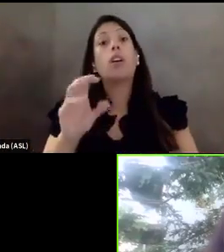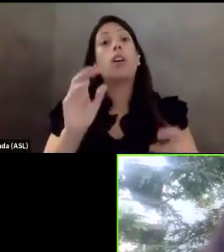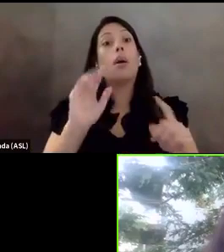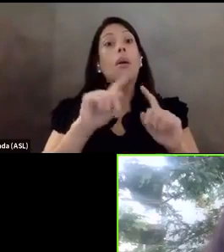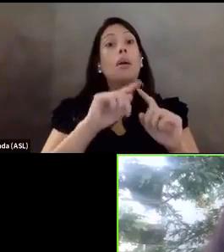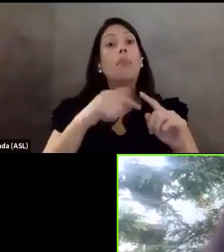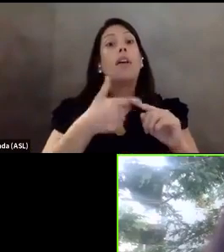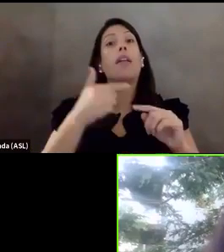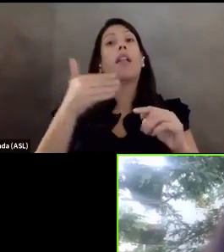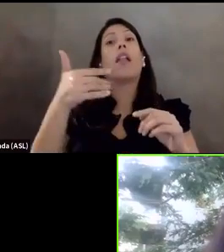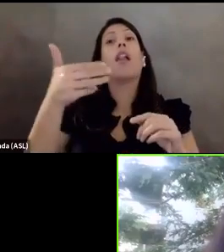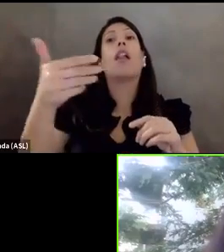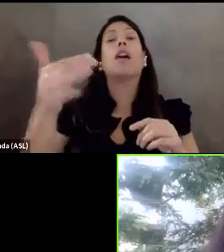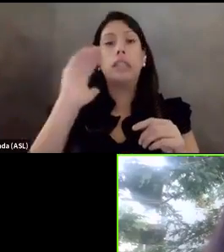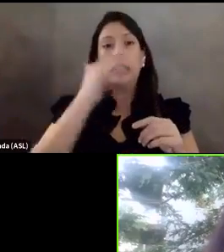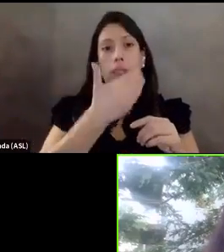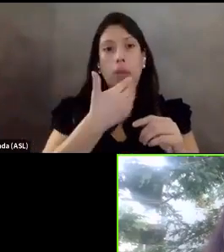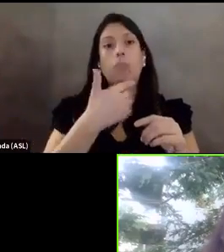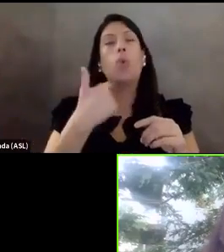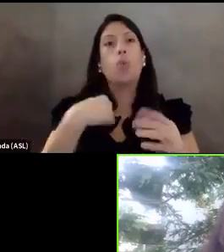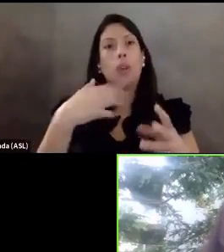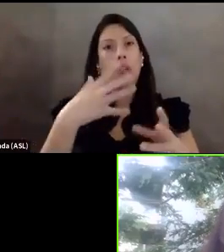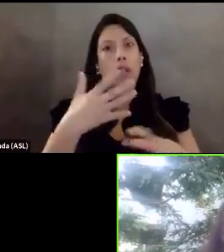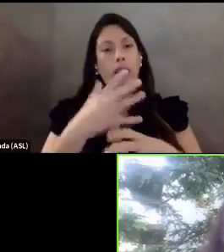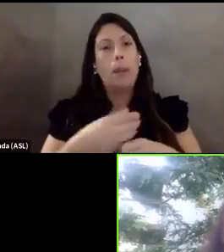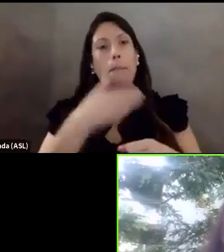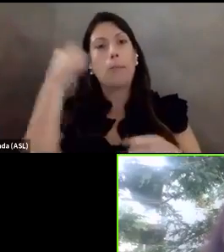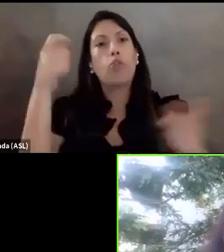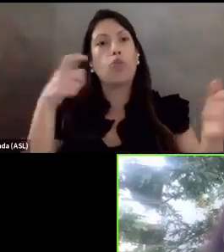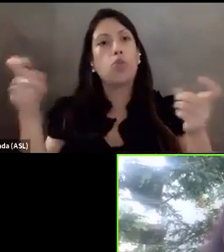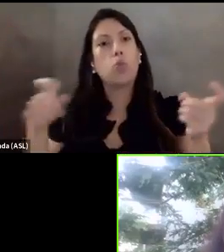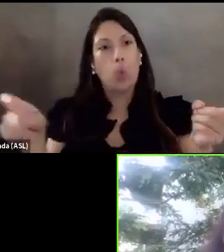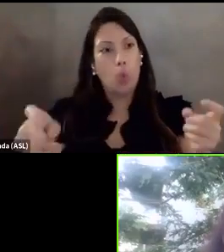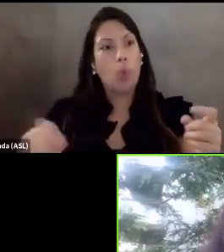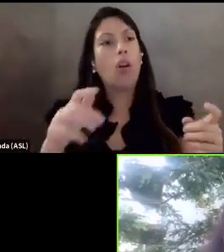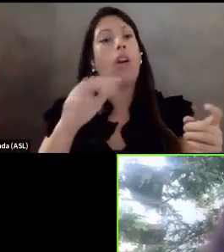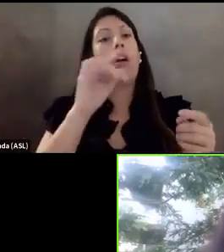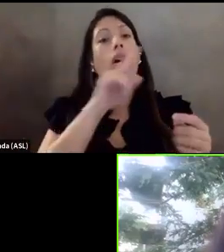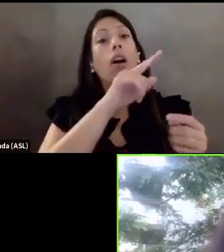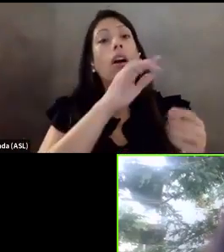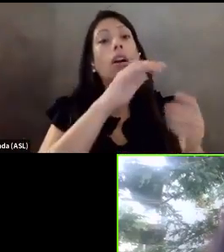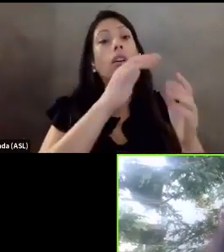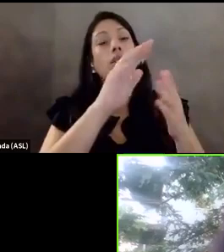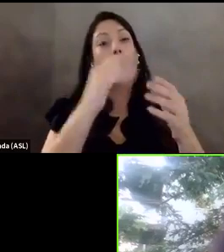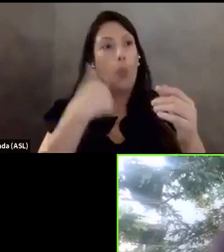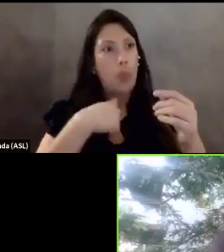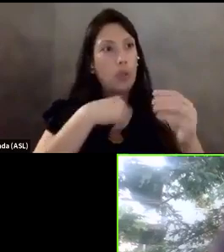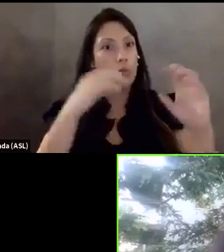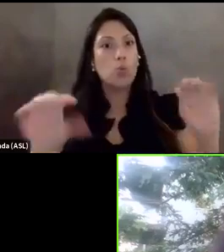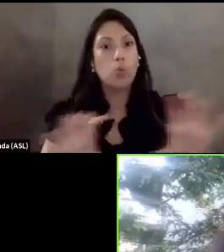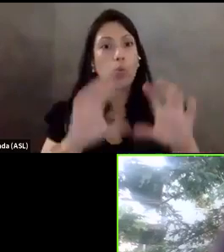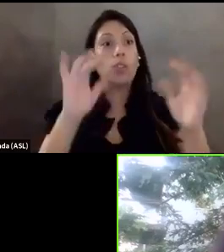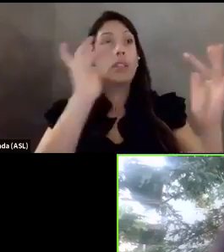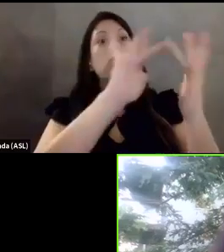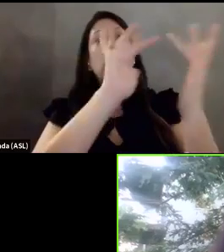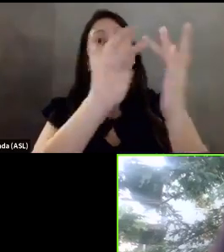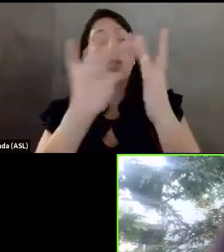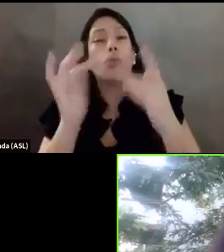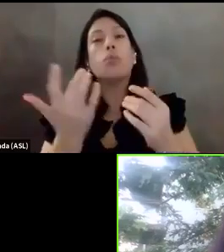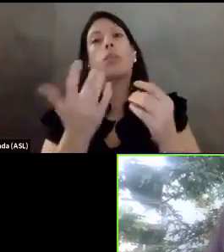of the outbreaks in the skilled nursing facilities, as we began to do much more outreach and testing in the farm worker group, that that all